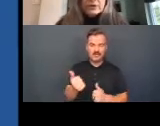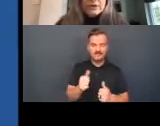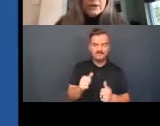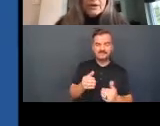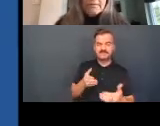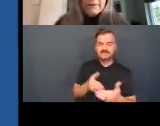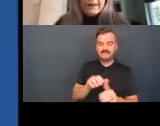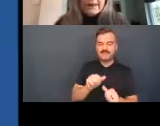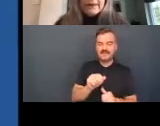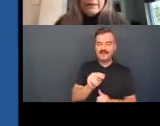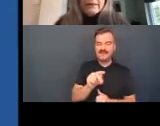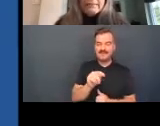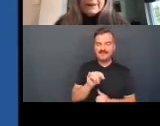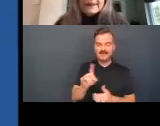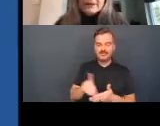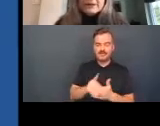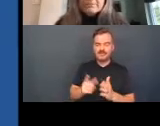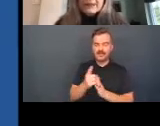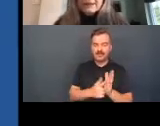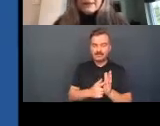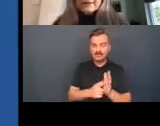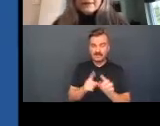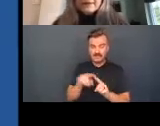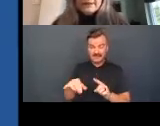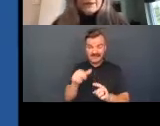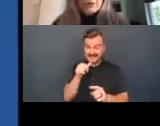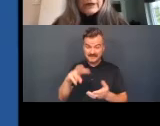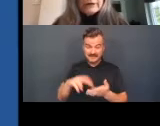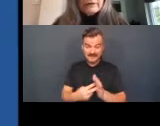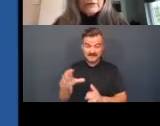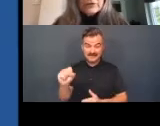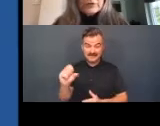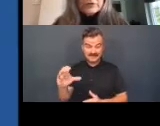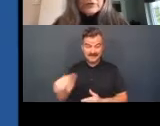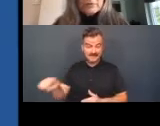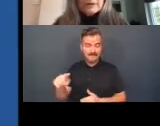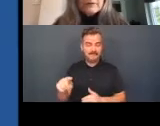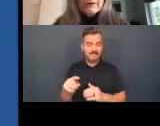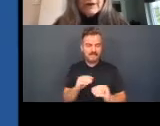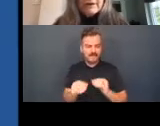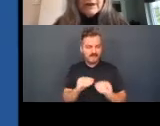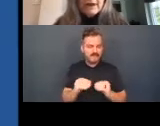but they, but that doesn't mean that the CSC is corrected for social determinants of health